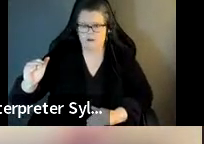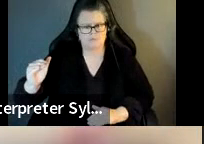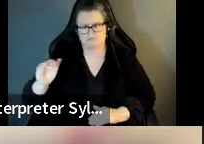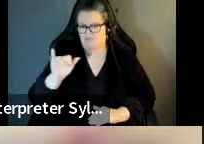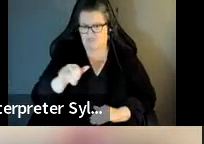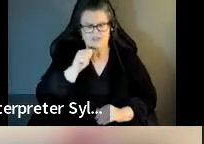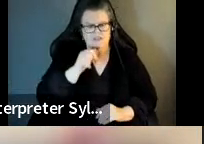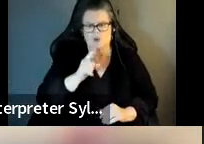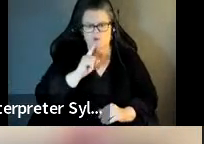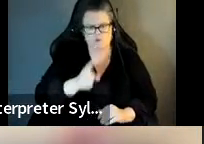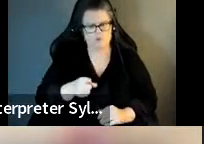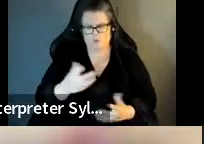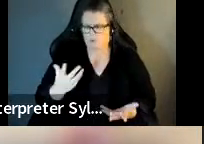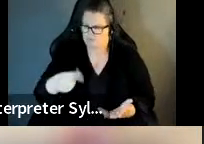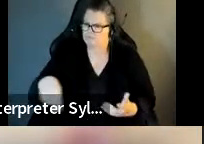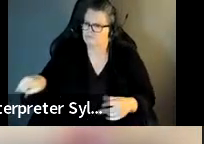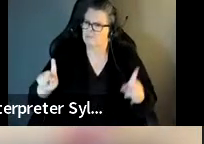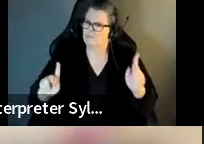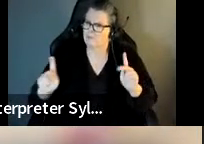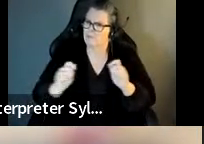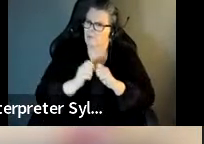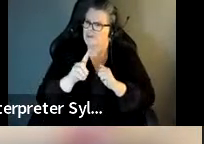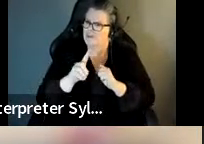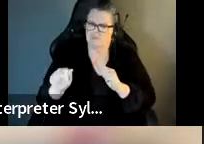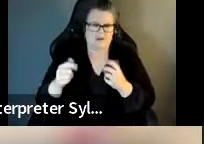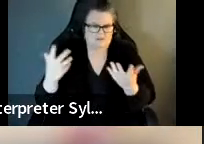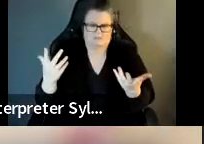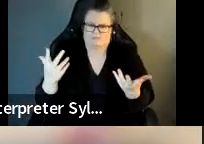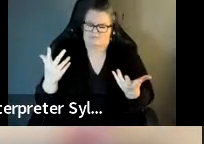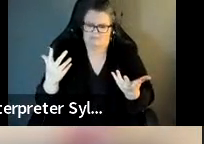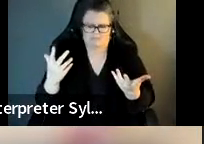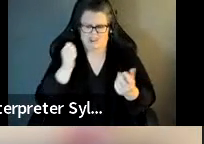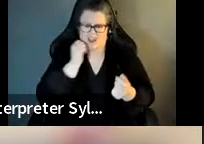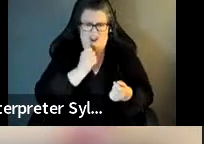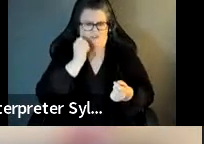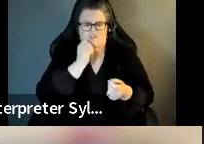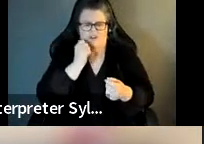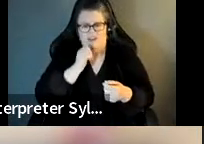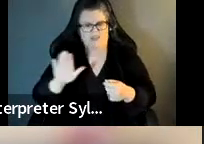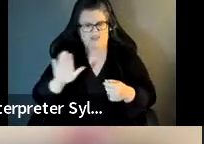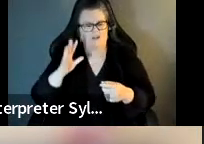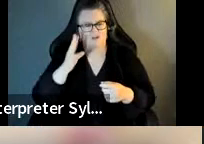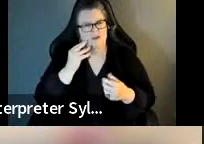How can we assume that 100% of all wheelchair users would be excluded, to use his word,